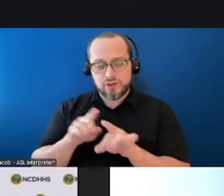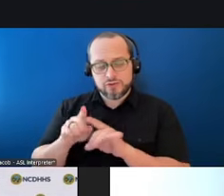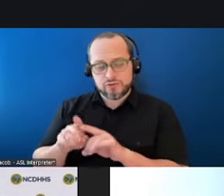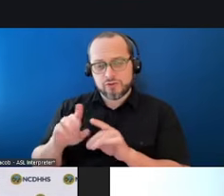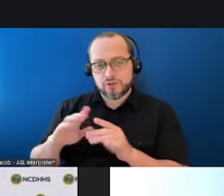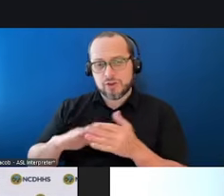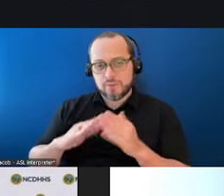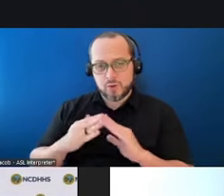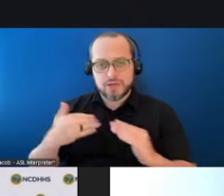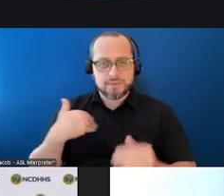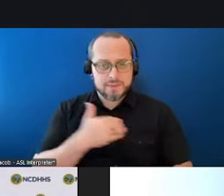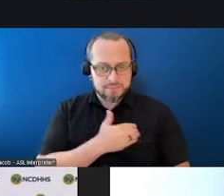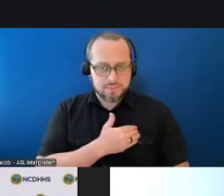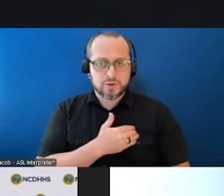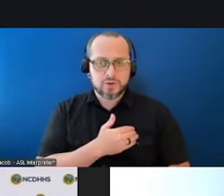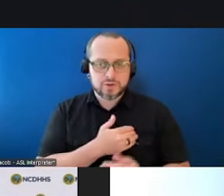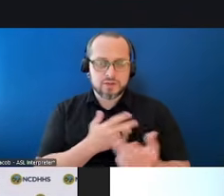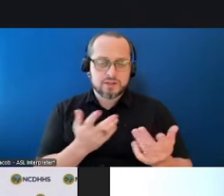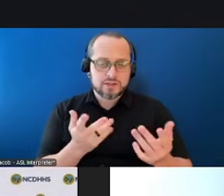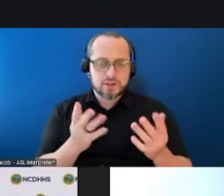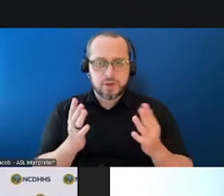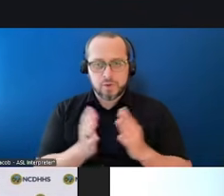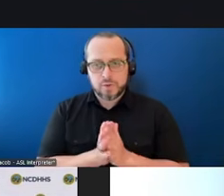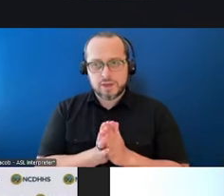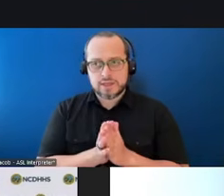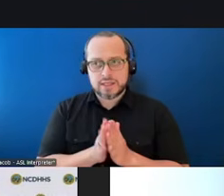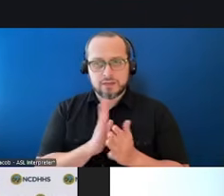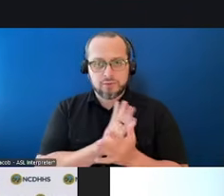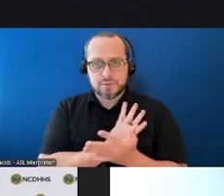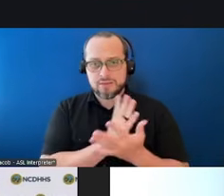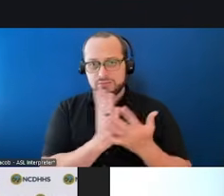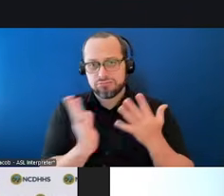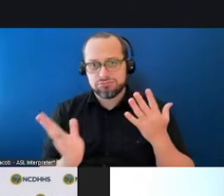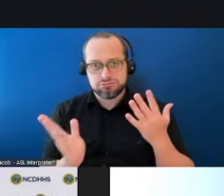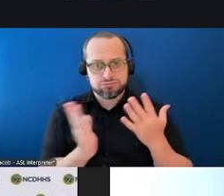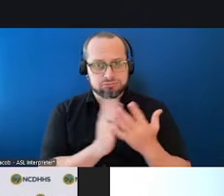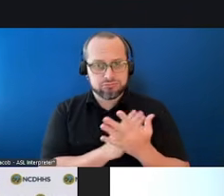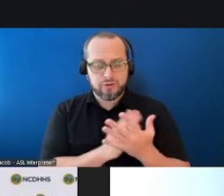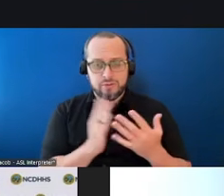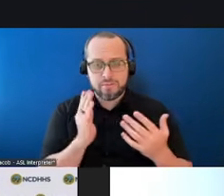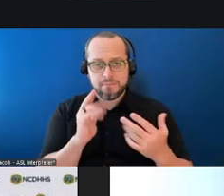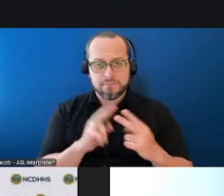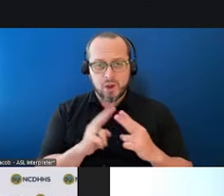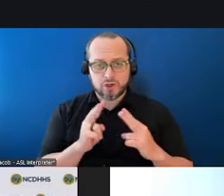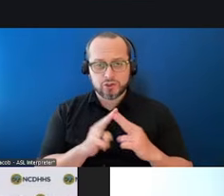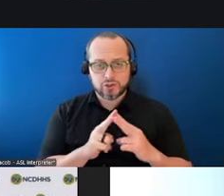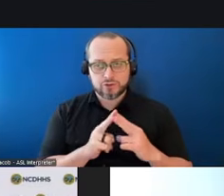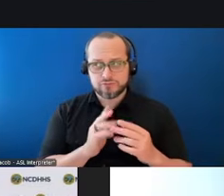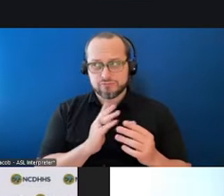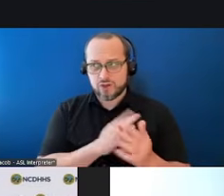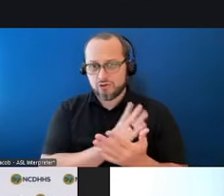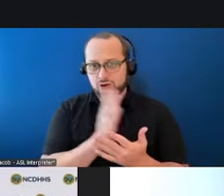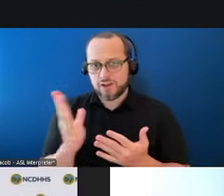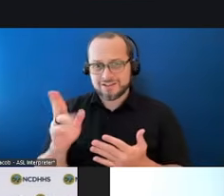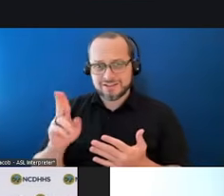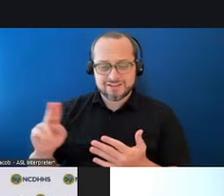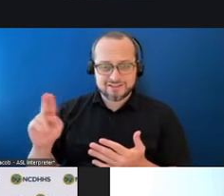And so this will be um a an array of partners from across the state including legislators who come